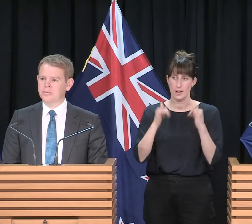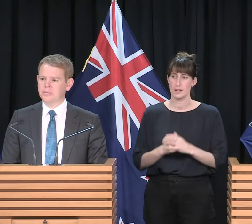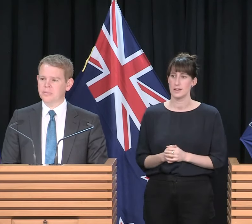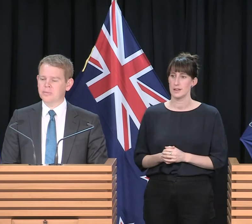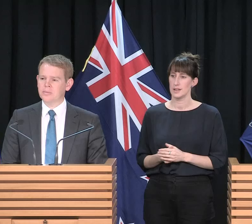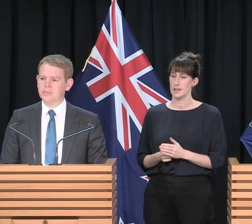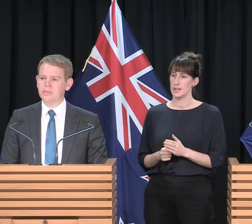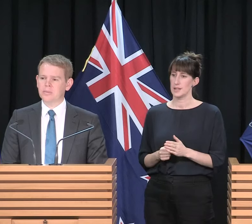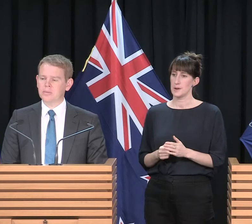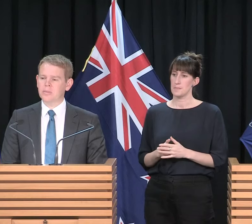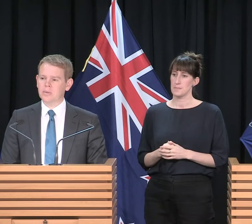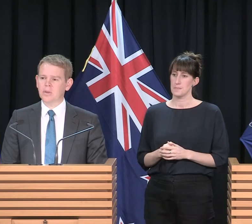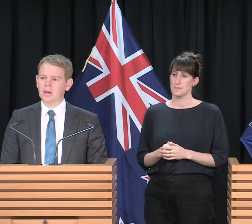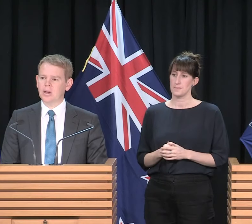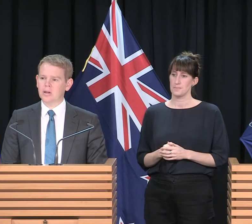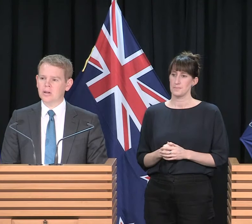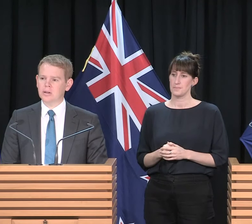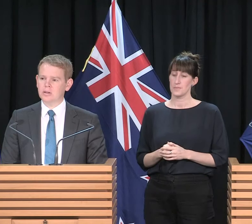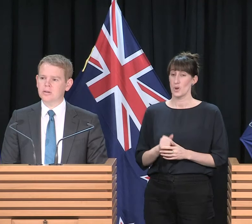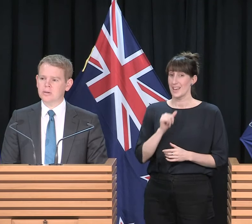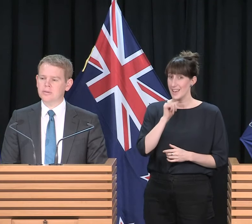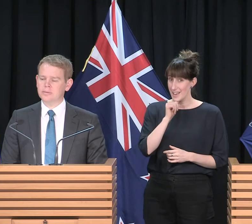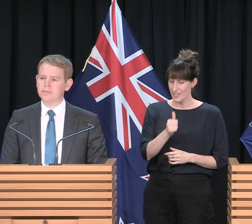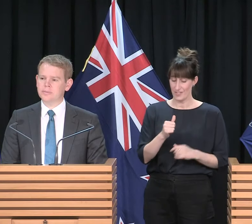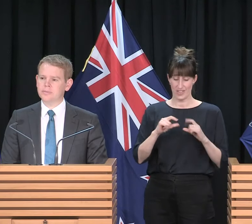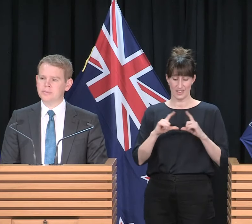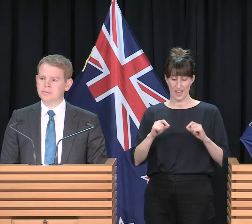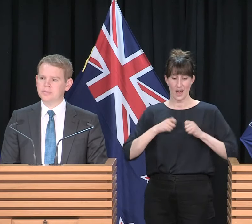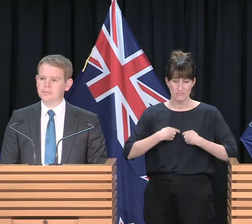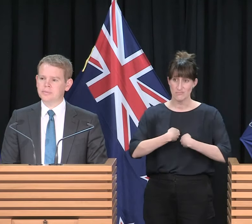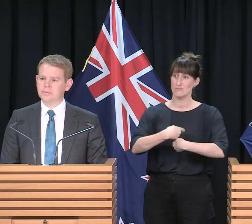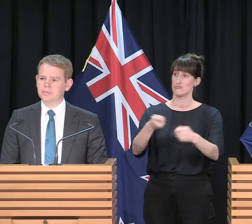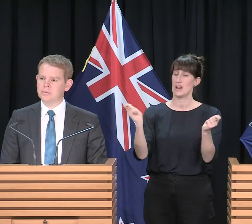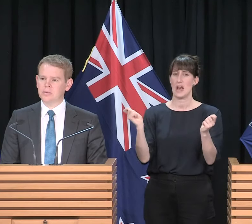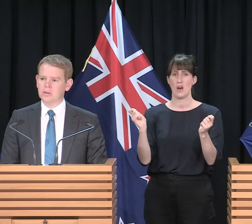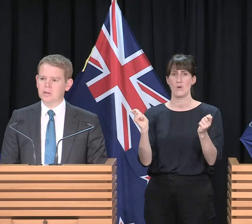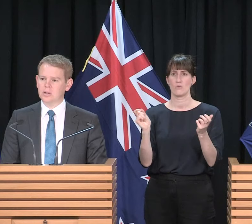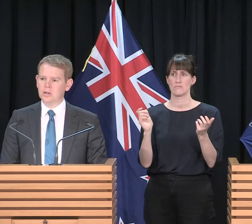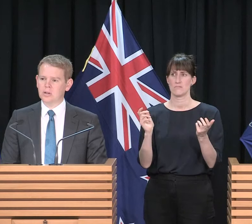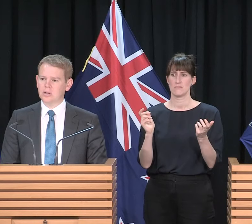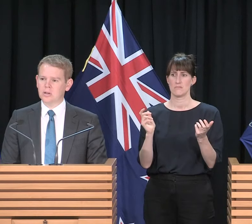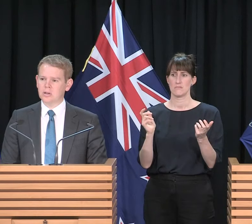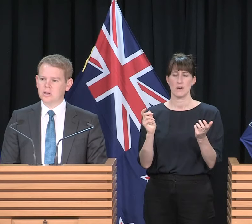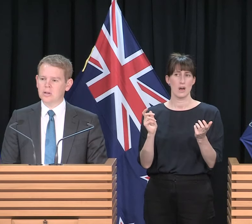from close contact with a person who already has the infection, and masks are one